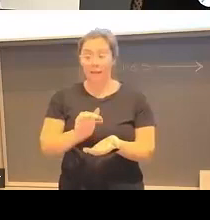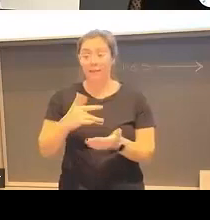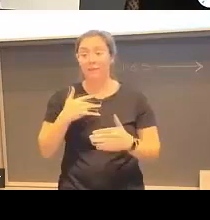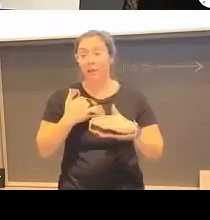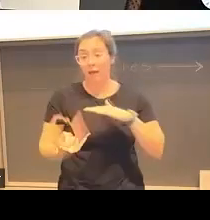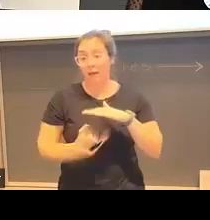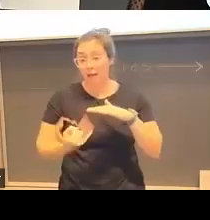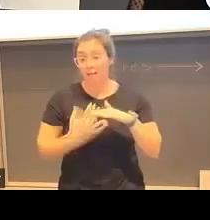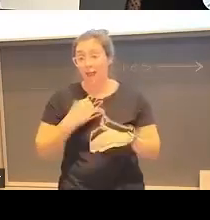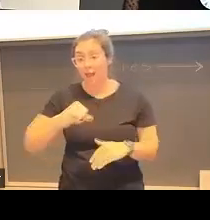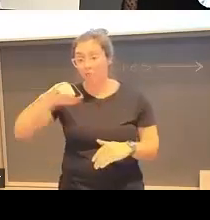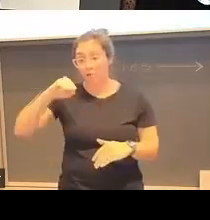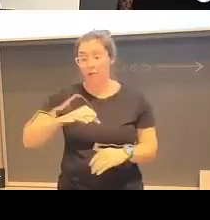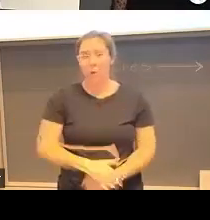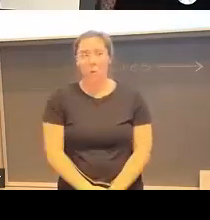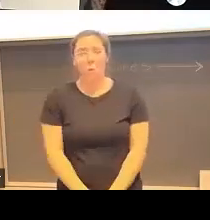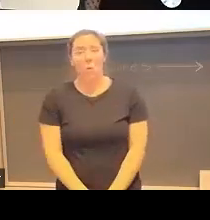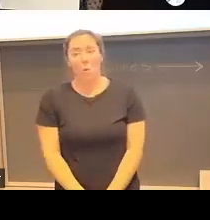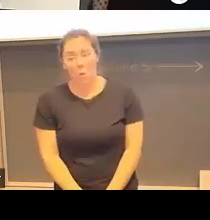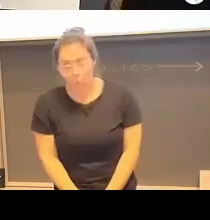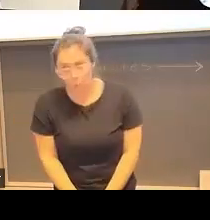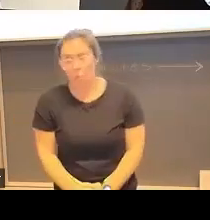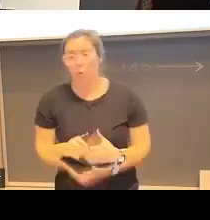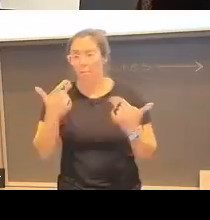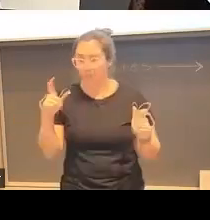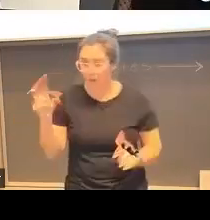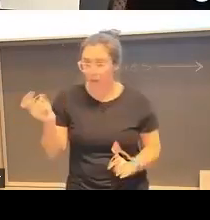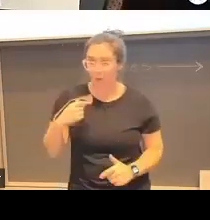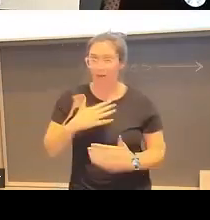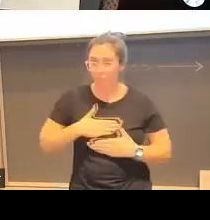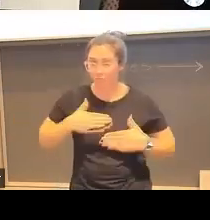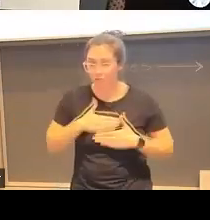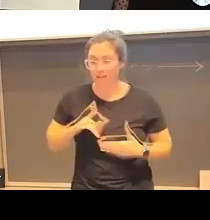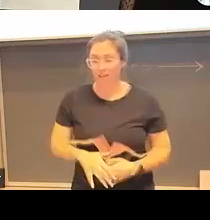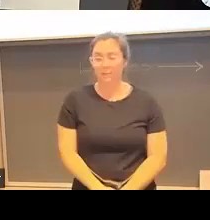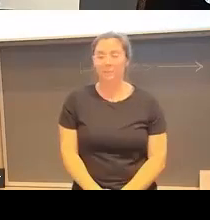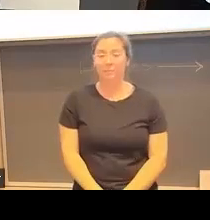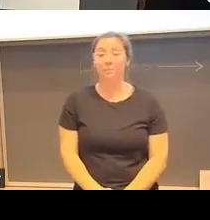oh Steve that's a big question but I do appreciate it um and so some of the work does happen on